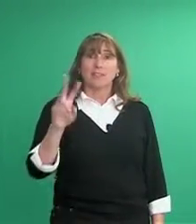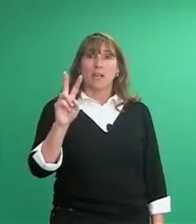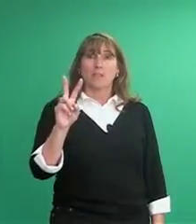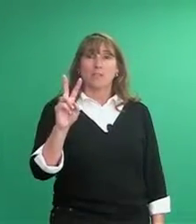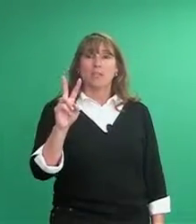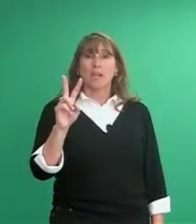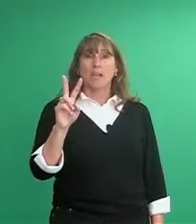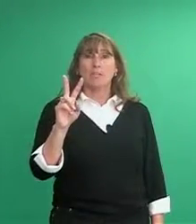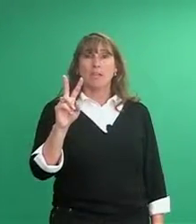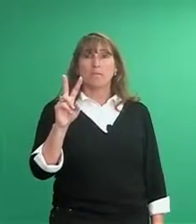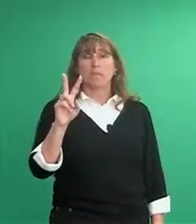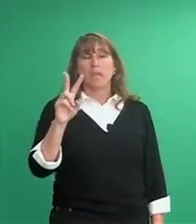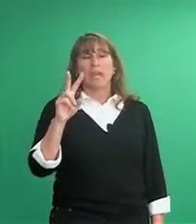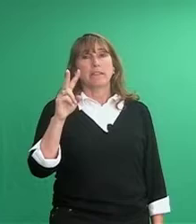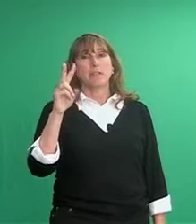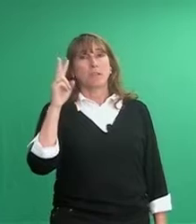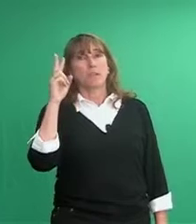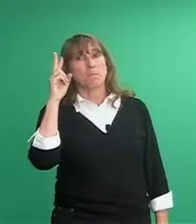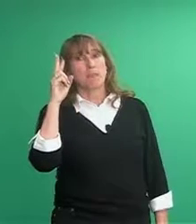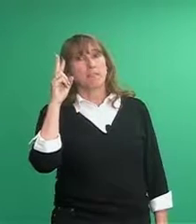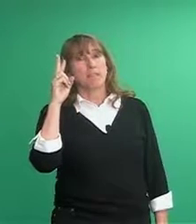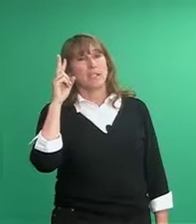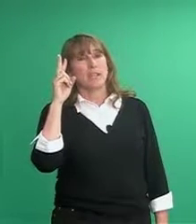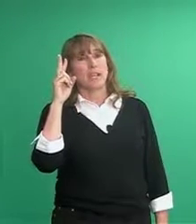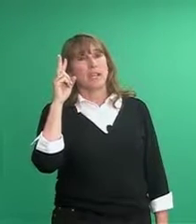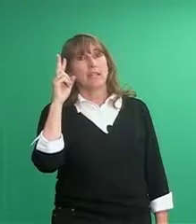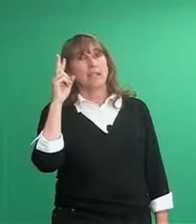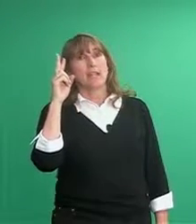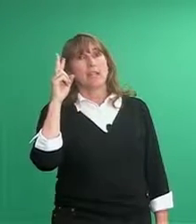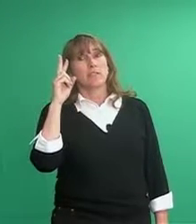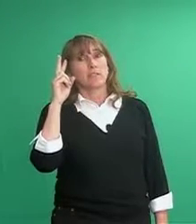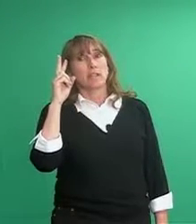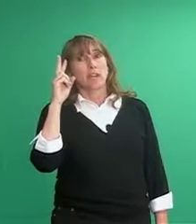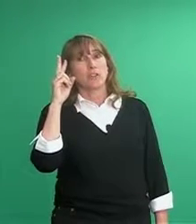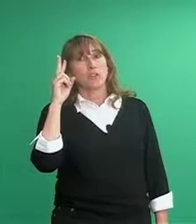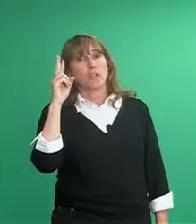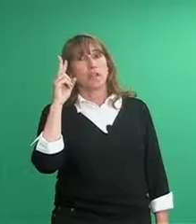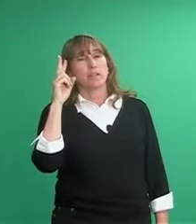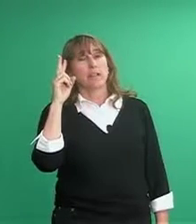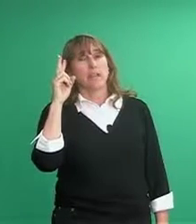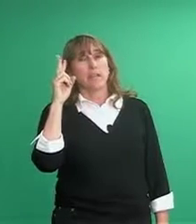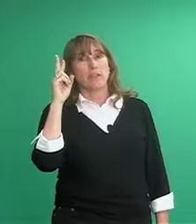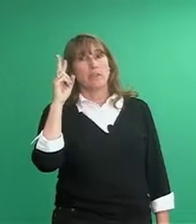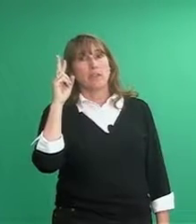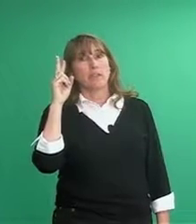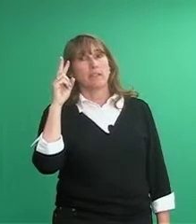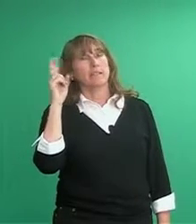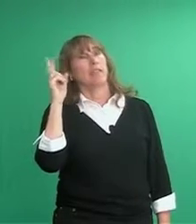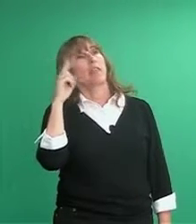you have the two handshape and then you bring it by the side your head, sticking out your tongue and then you'd like this